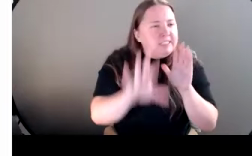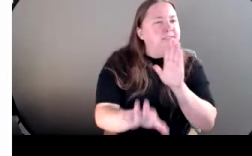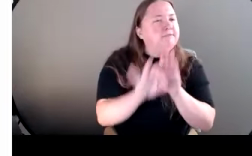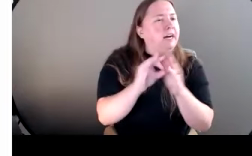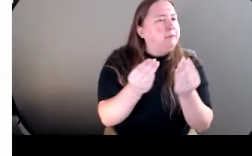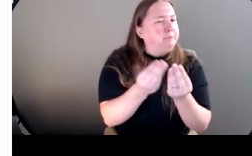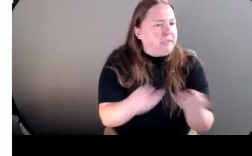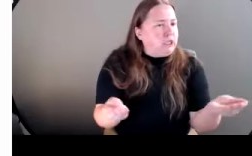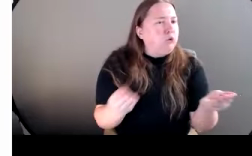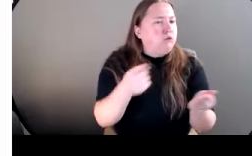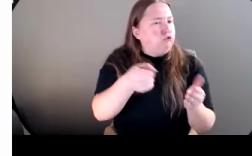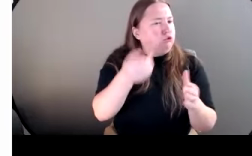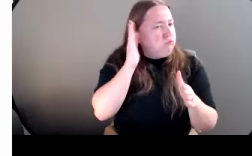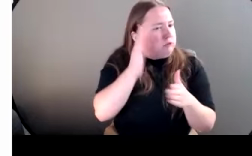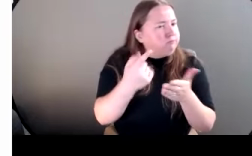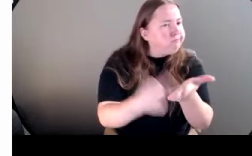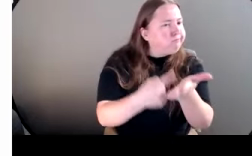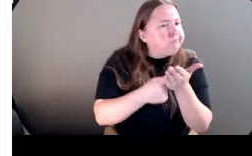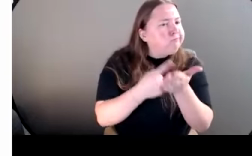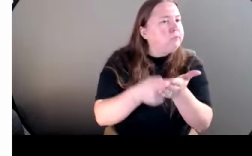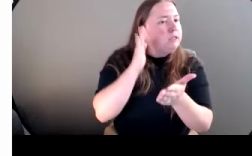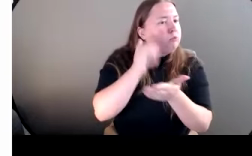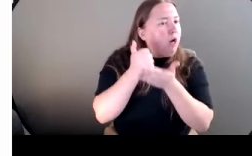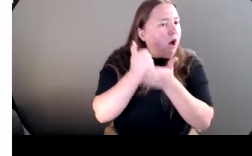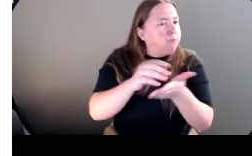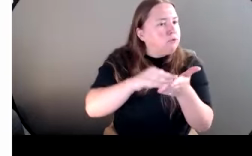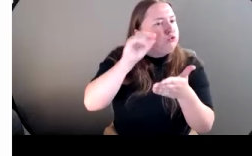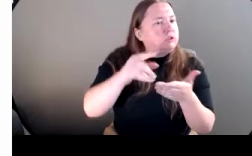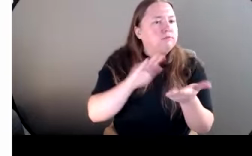that helps the students succeed in those assessments.